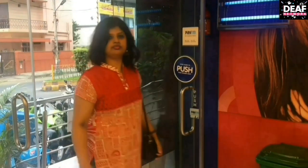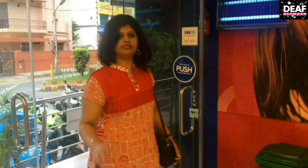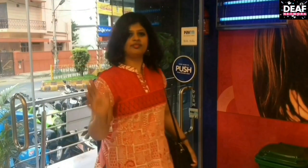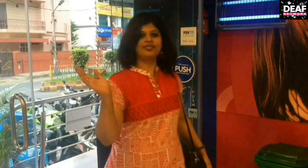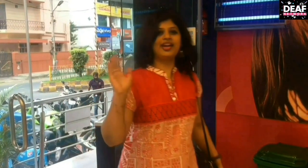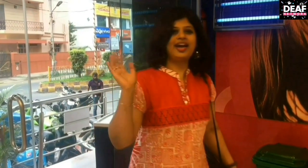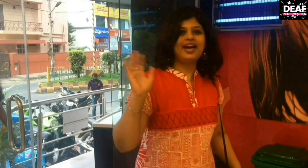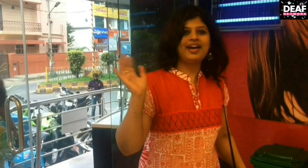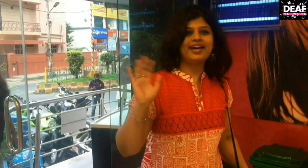Hi